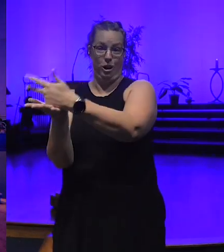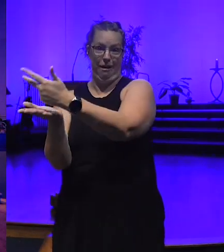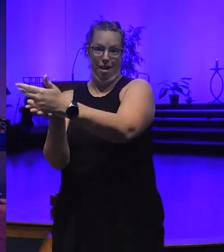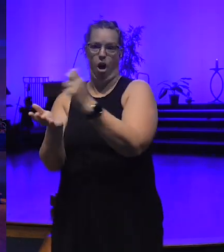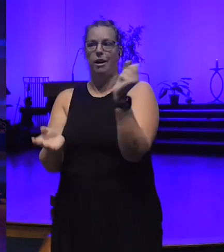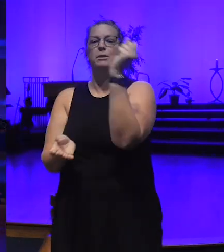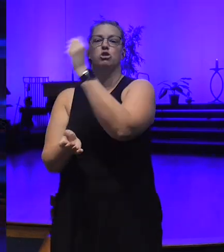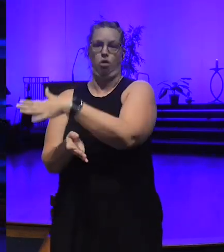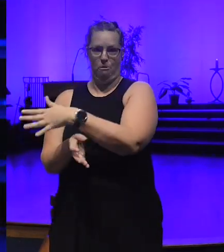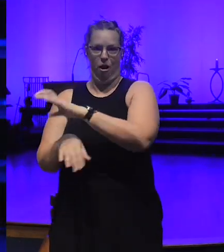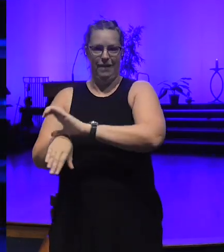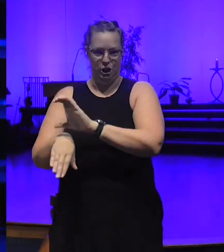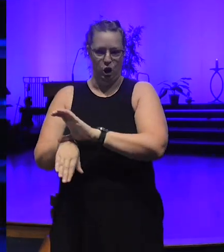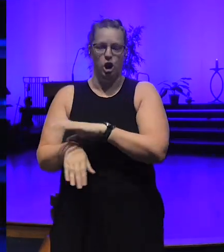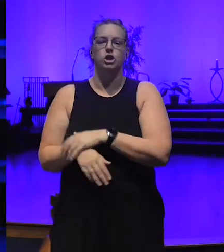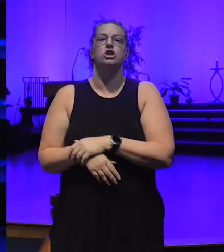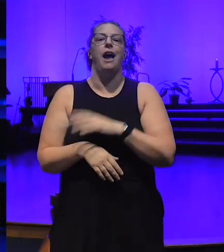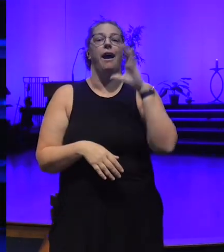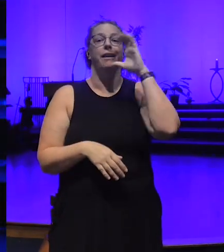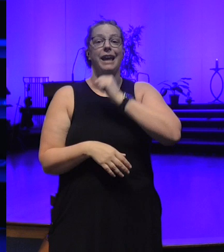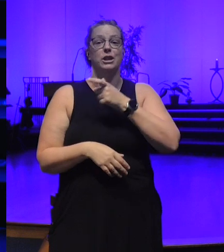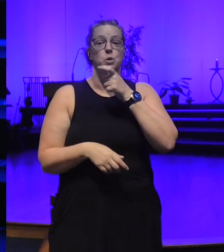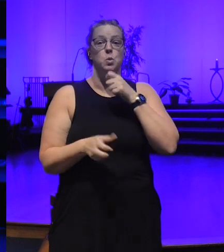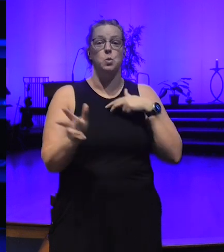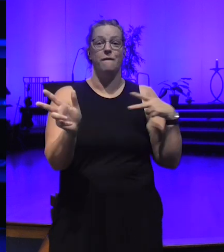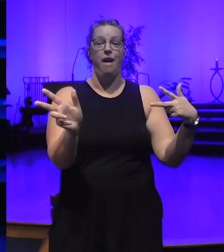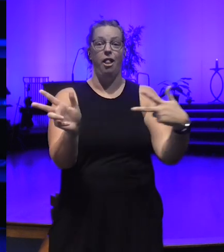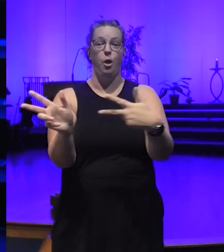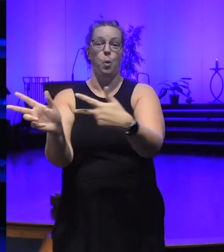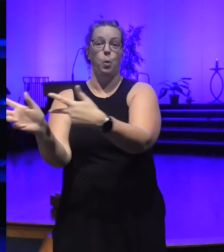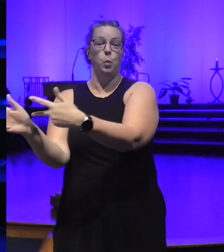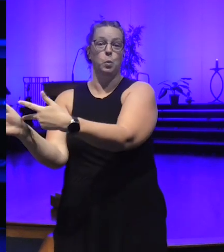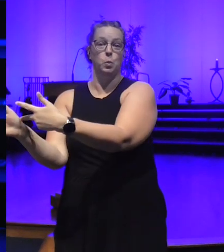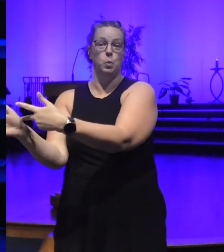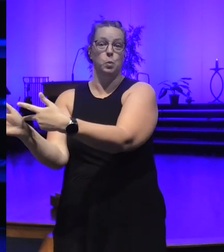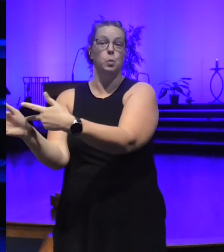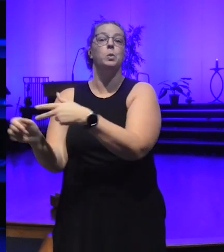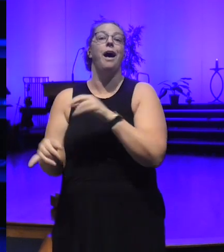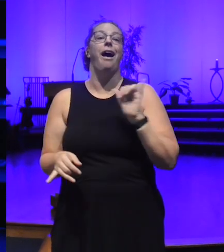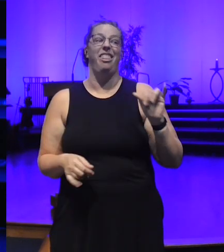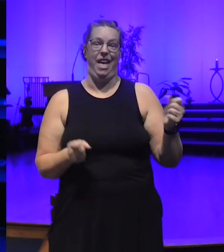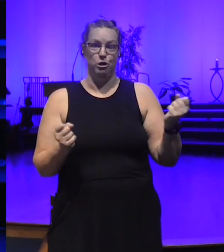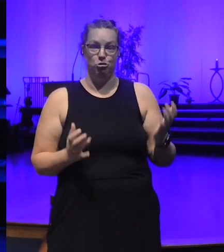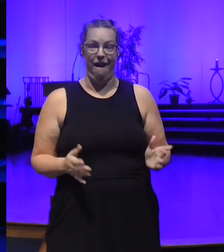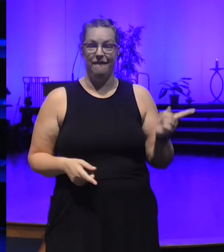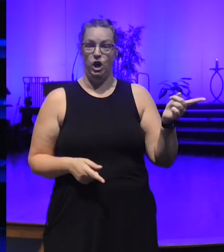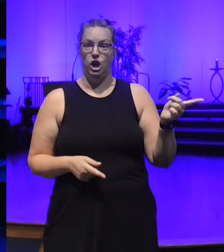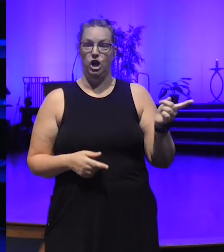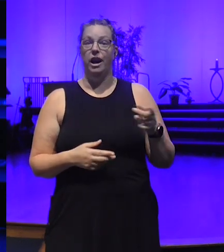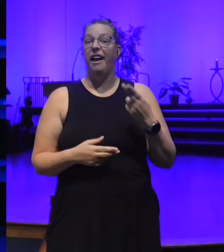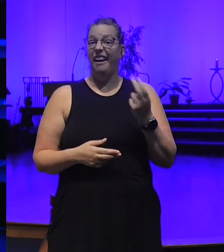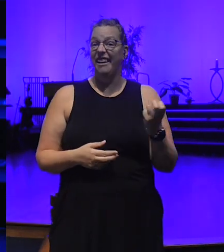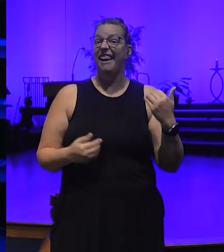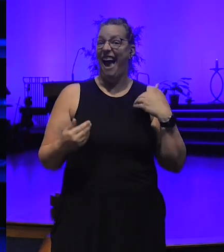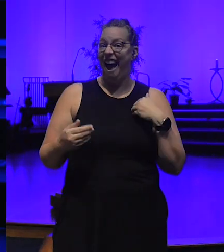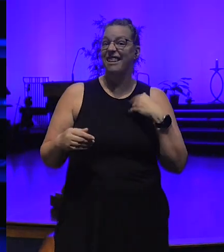at church and uh guess who pulls in it's the driver he's got kids that go to the preschool